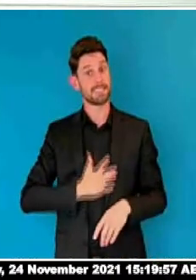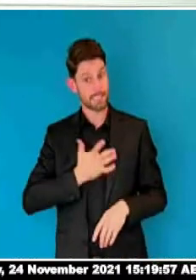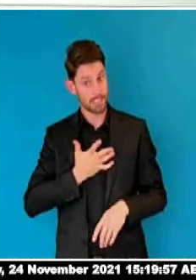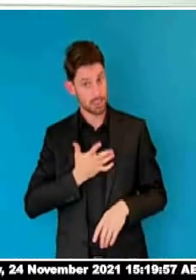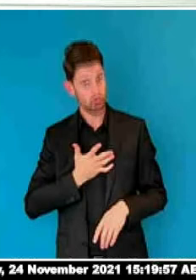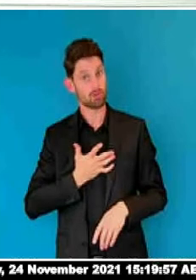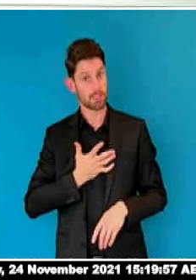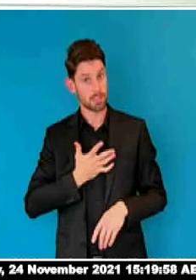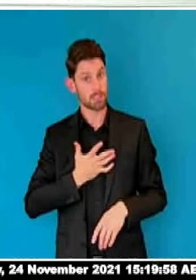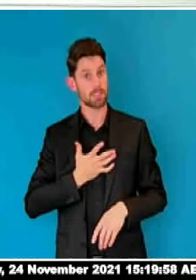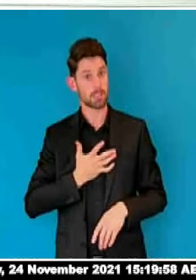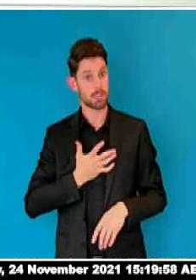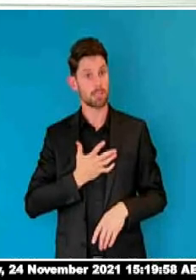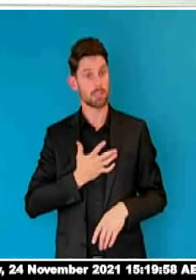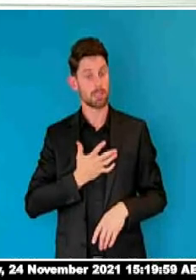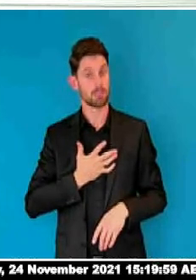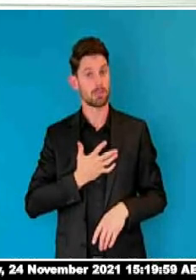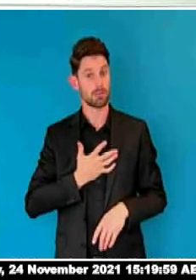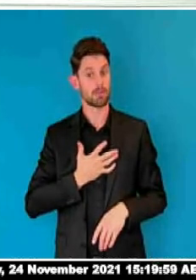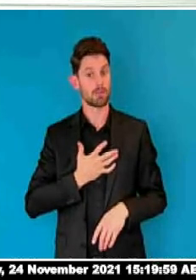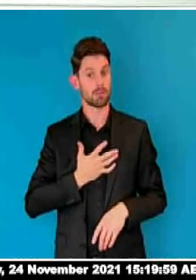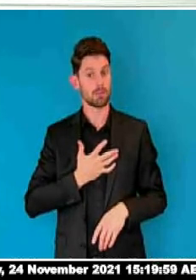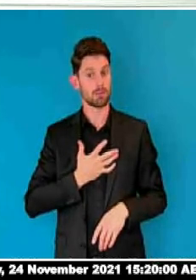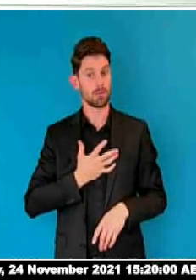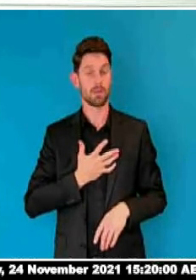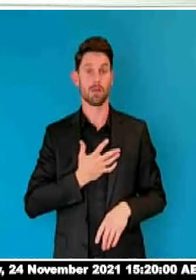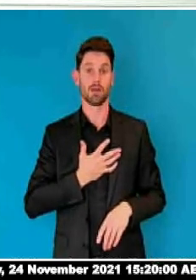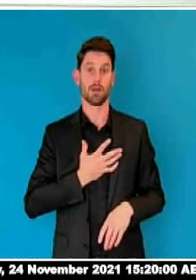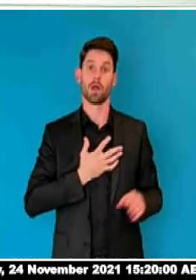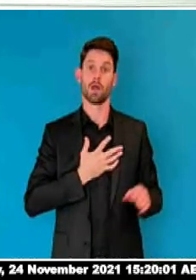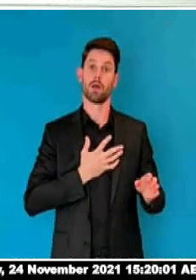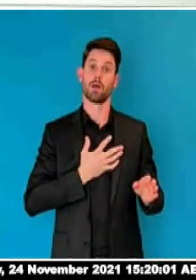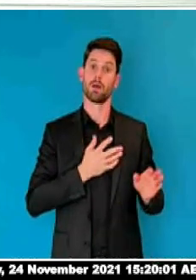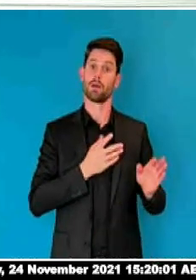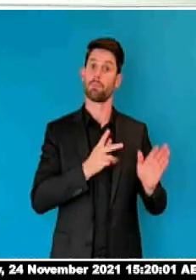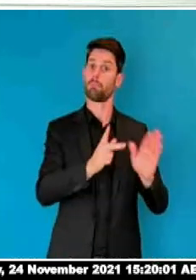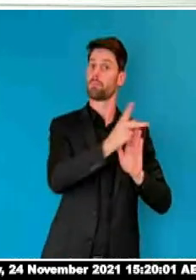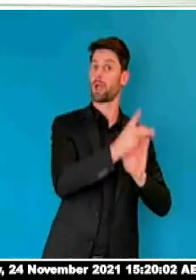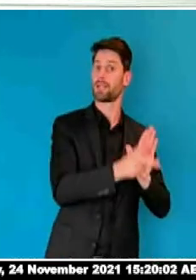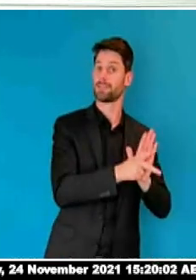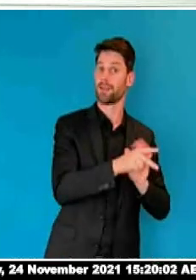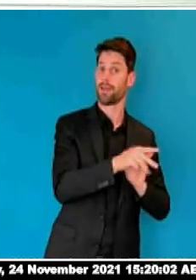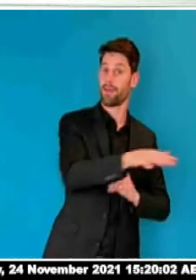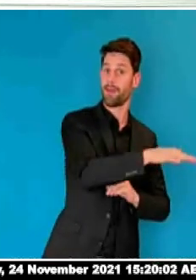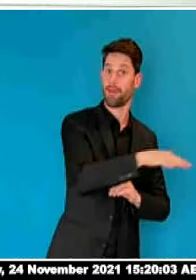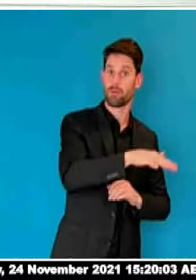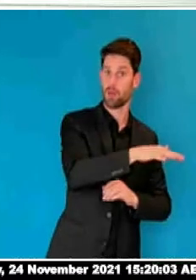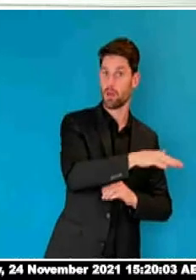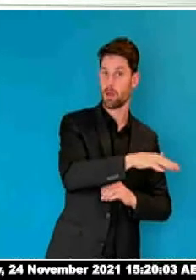policy diversion, I think, for work health and safety laws